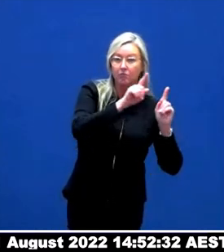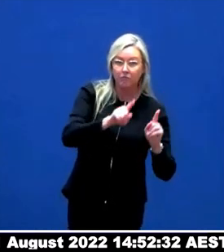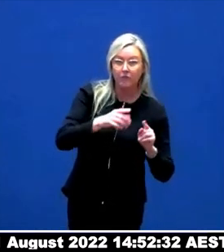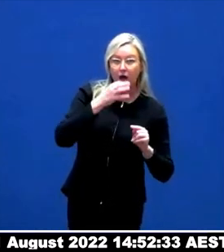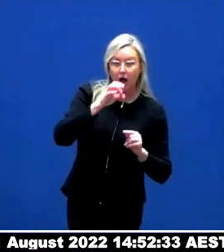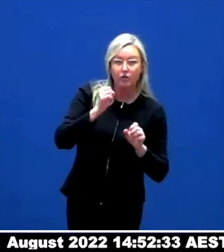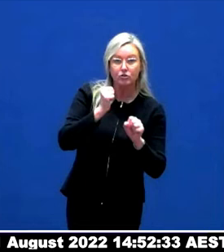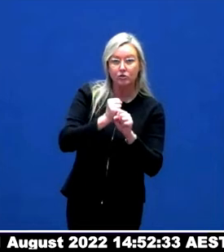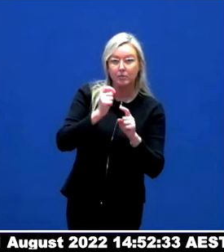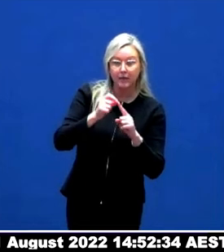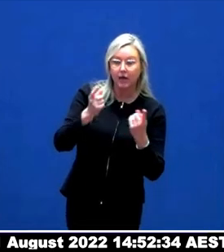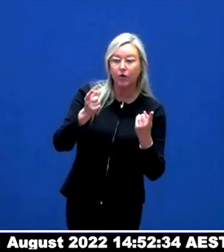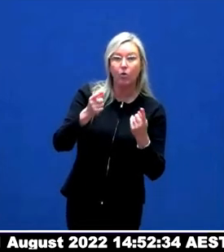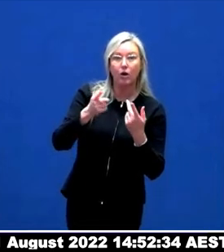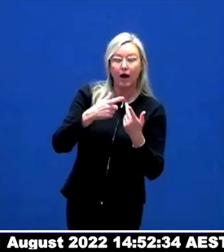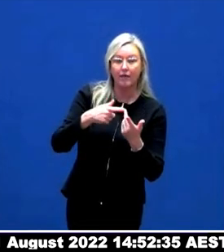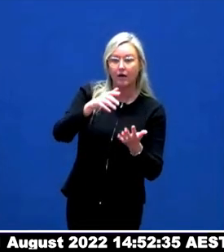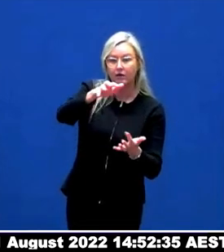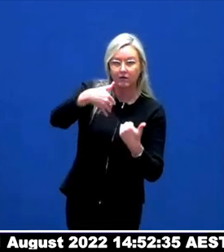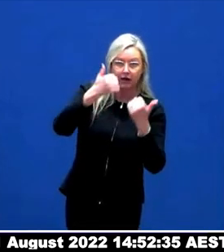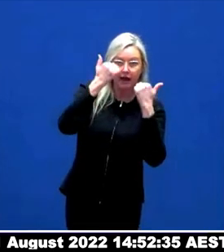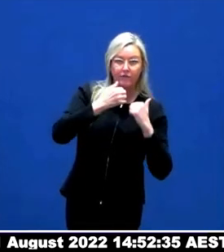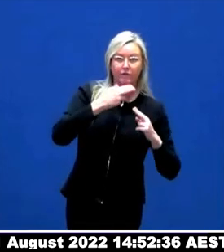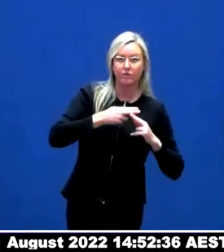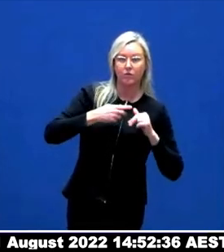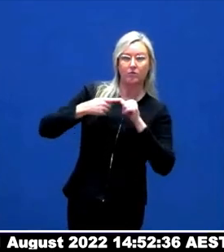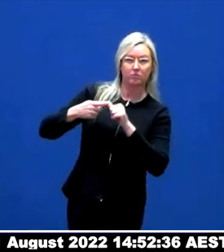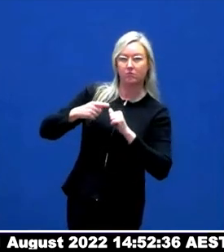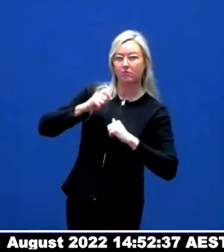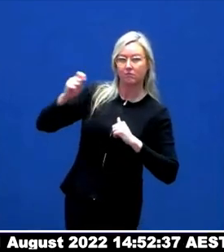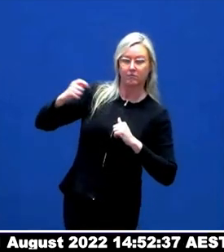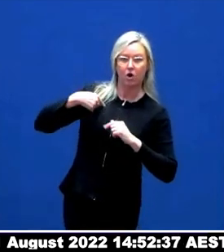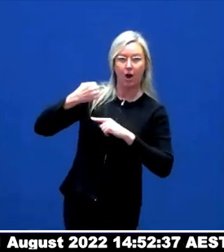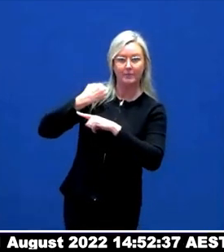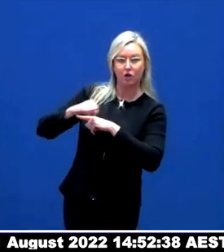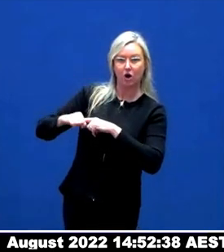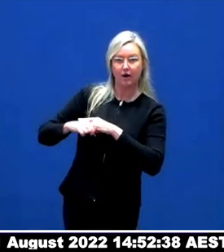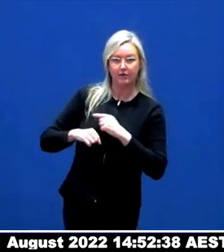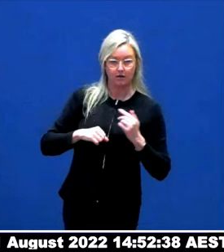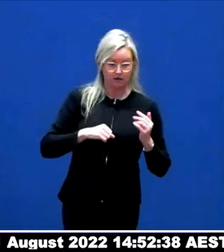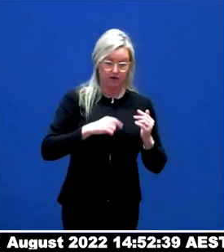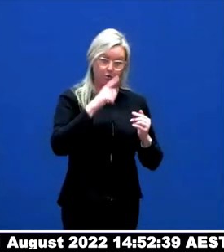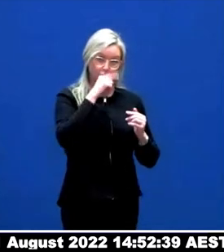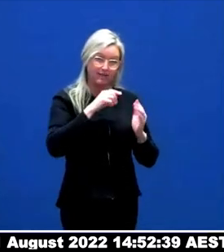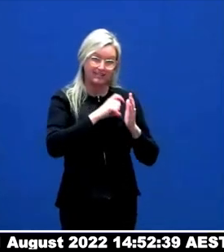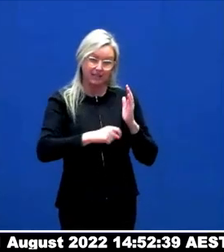decline." My question is does that assistance include getting them some section 14 funding to get their medical evidence?